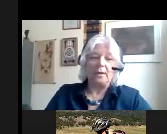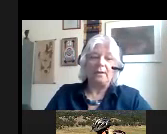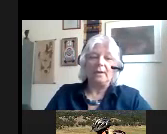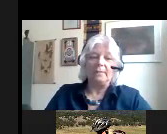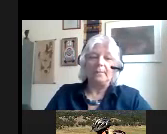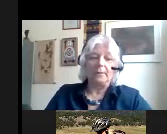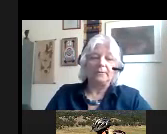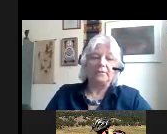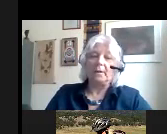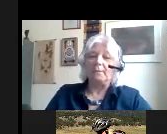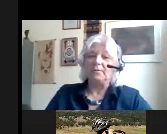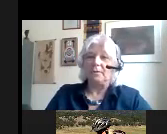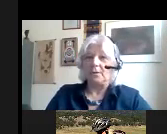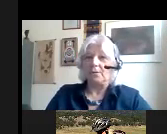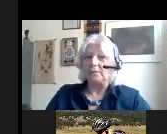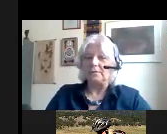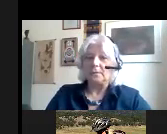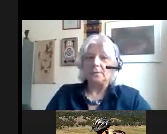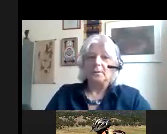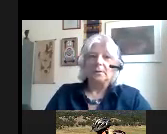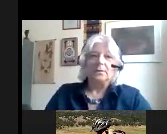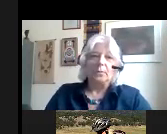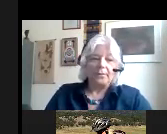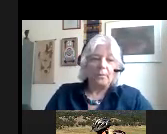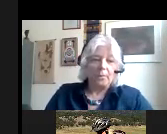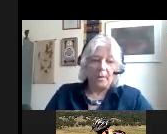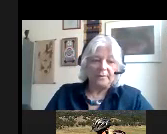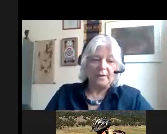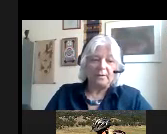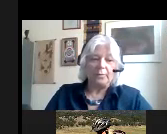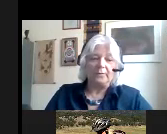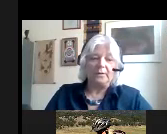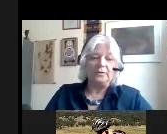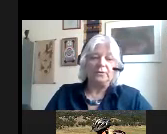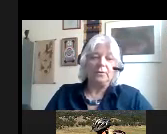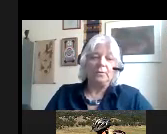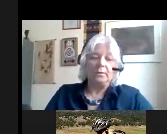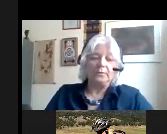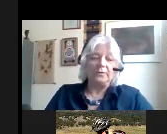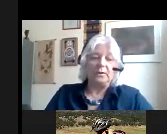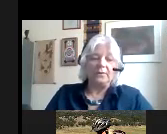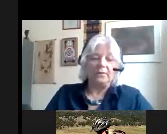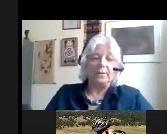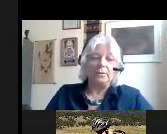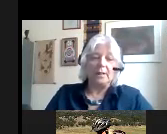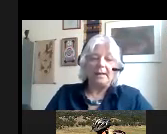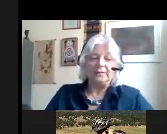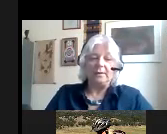economic perks that come to those with white skin privilege, who especially live in the middle class